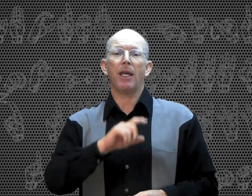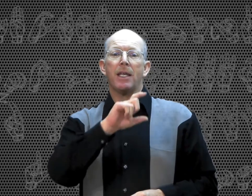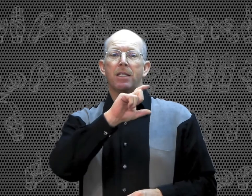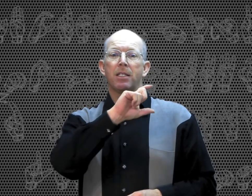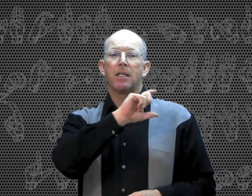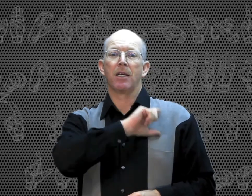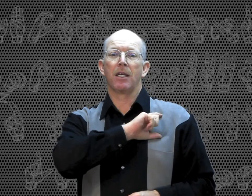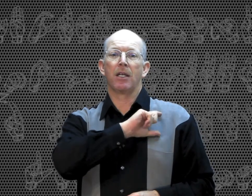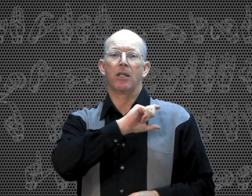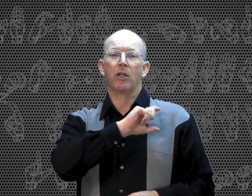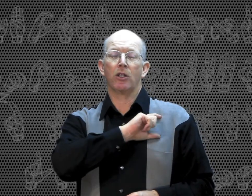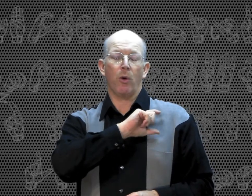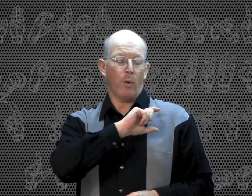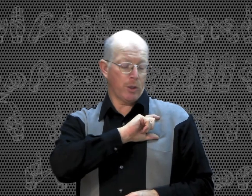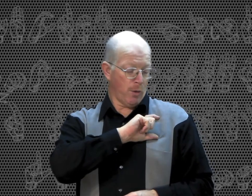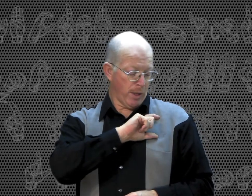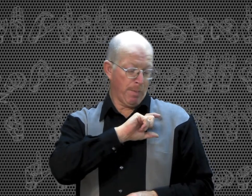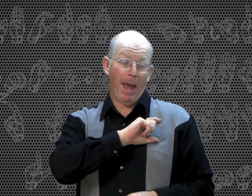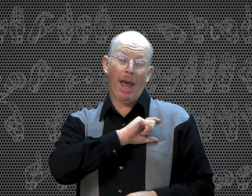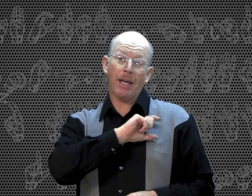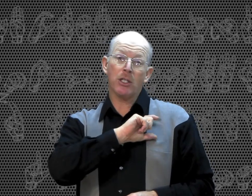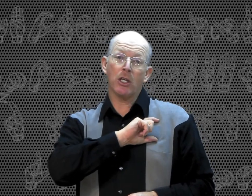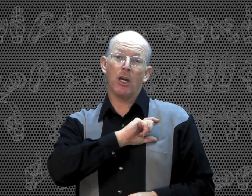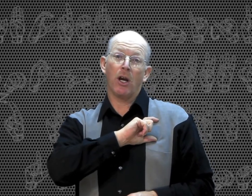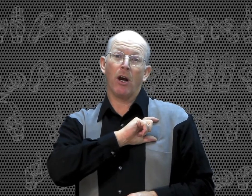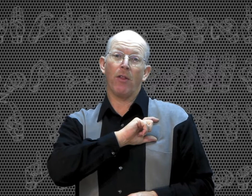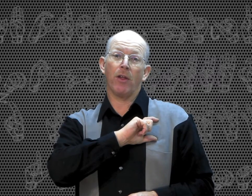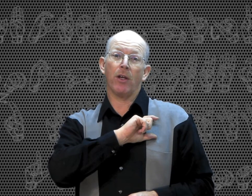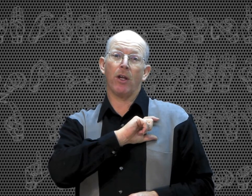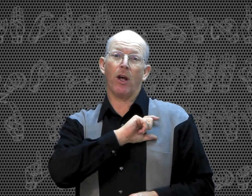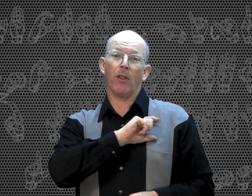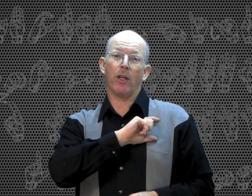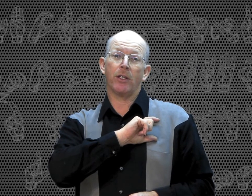POLICE – You are showing the badge on the chest.